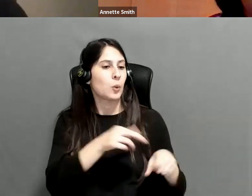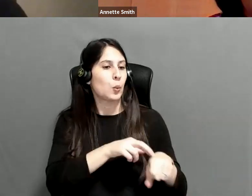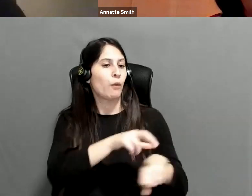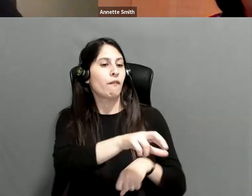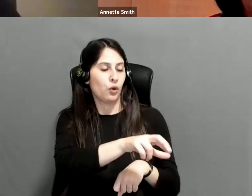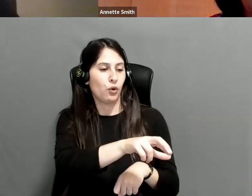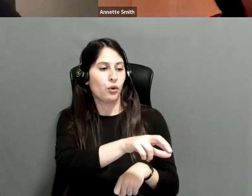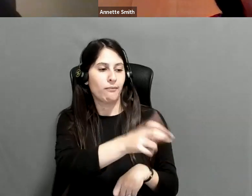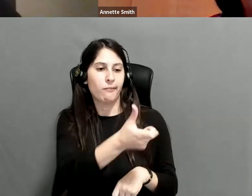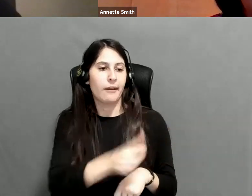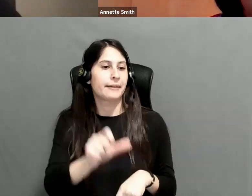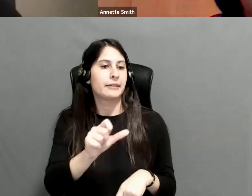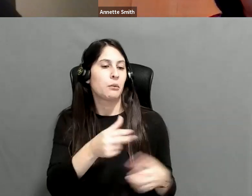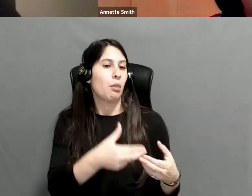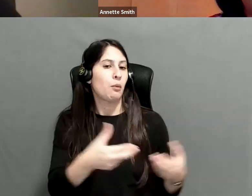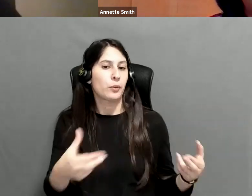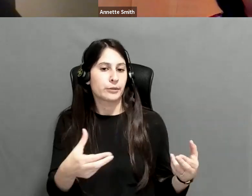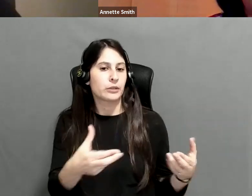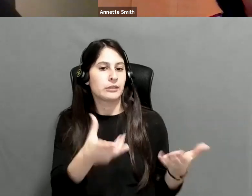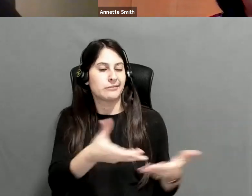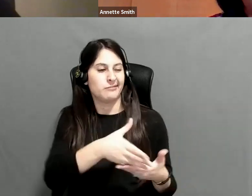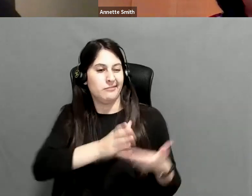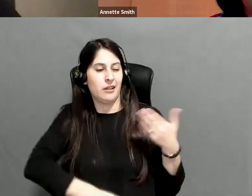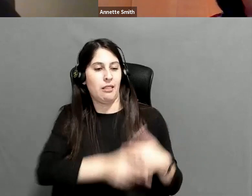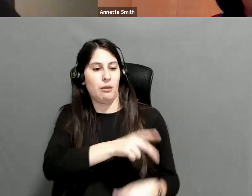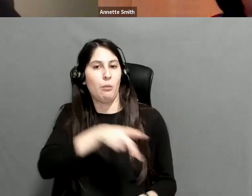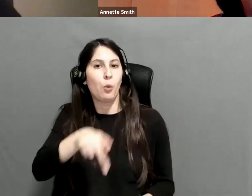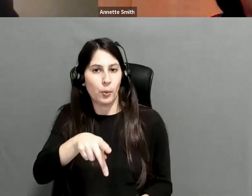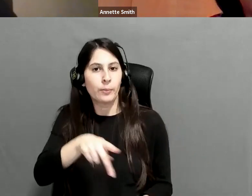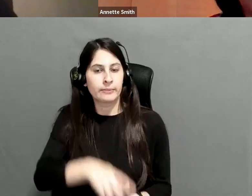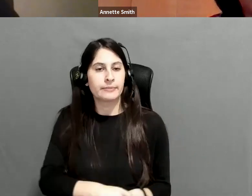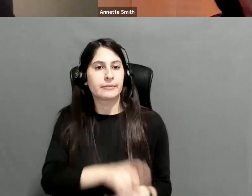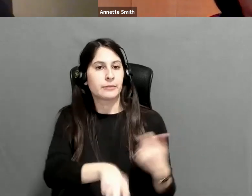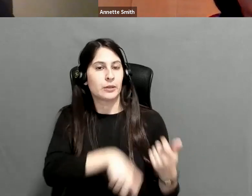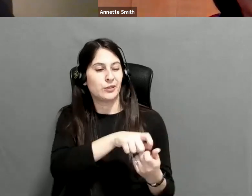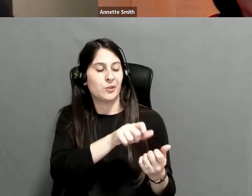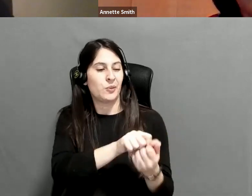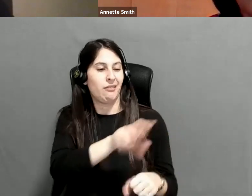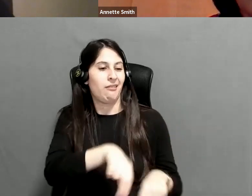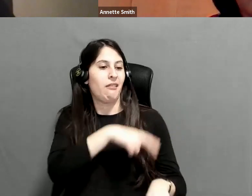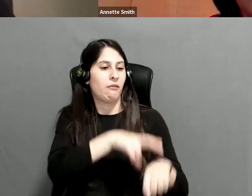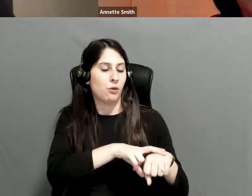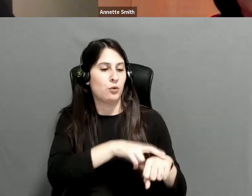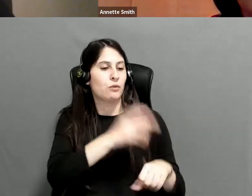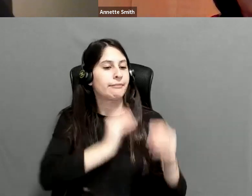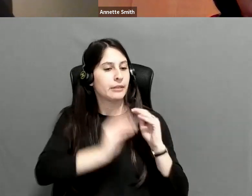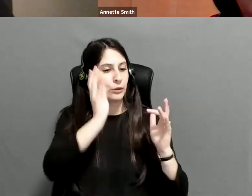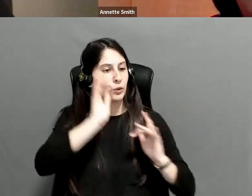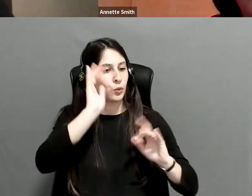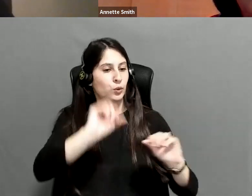provide some resources. Yeah, I would definitely say referring them to any of the resources at the end of the